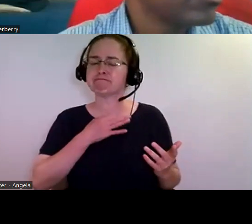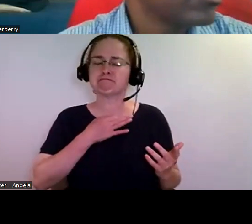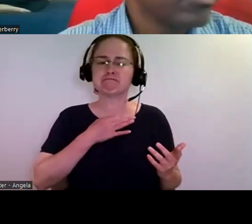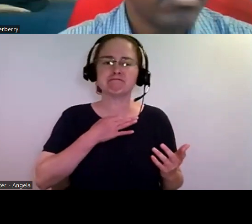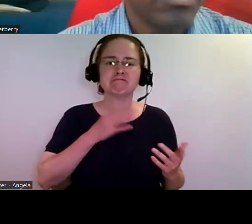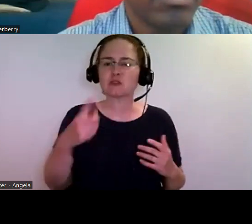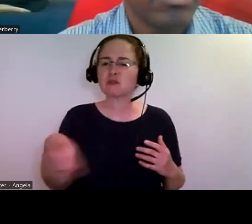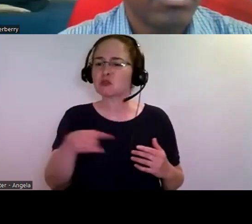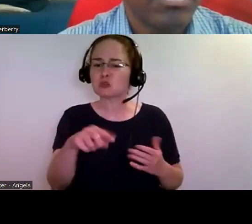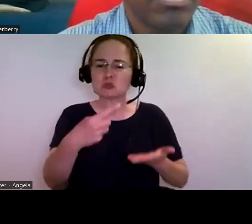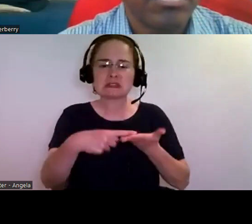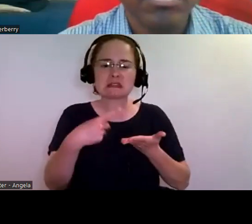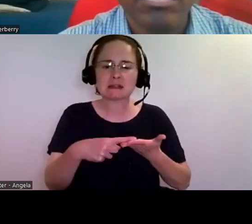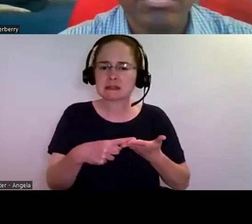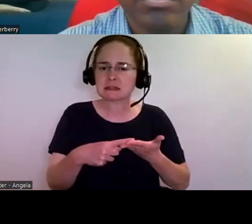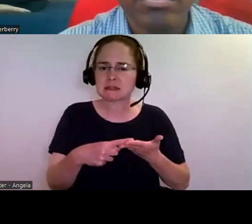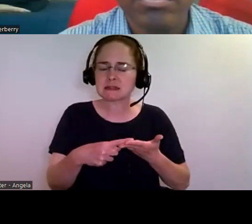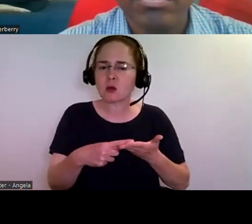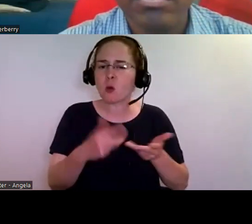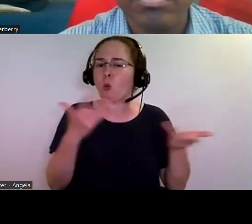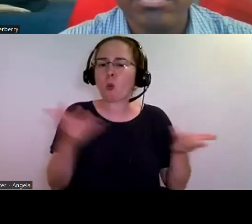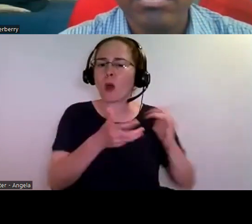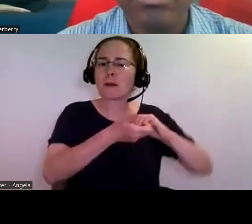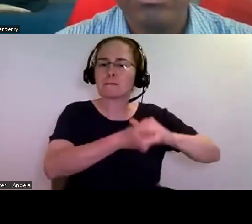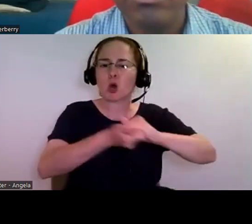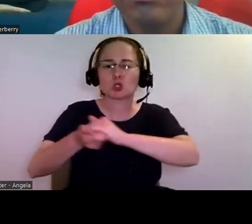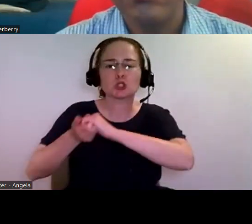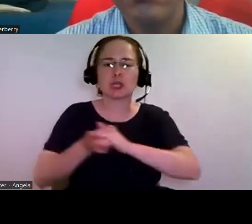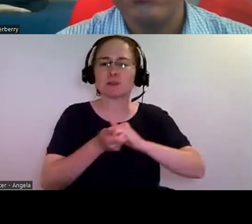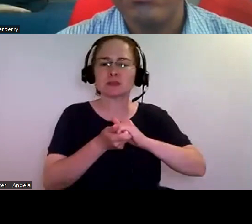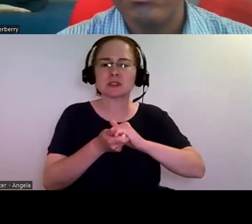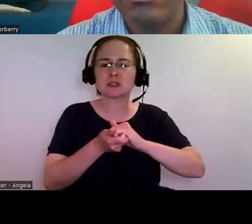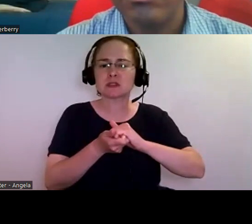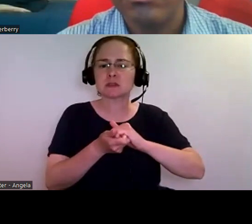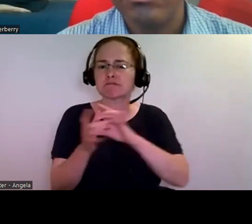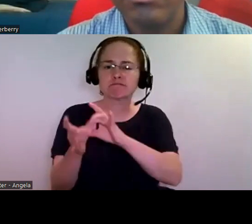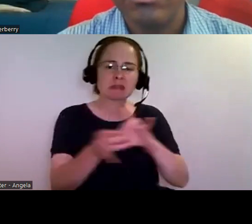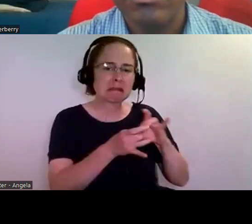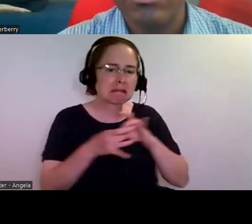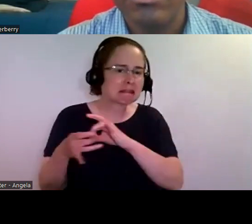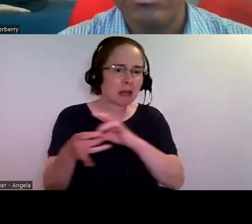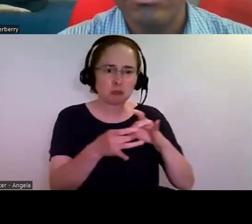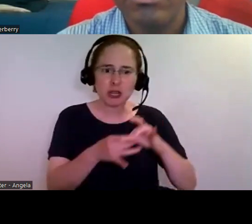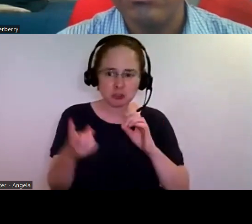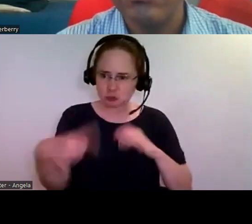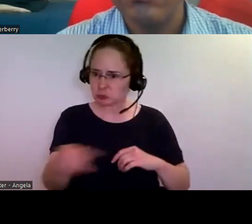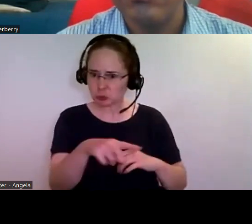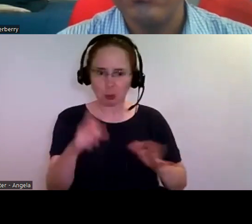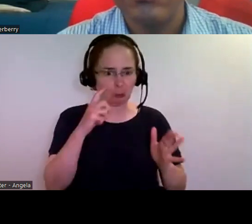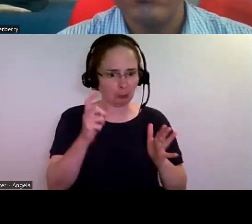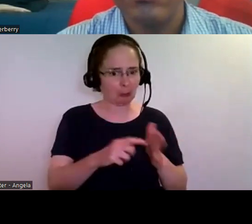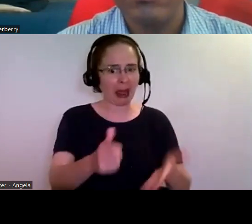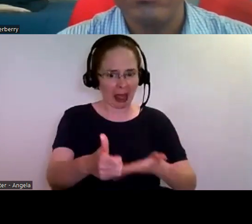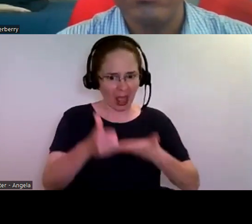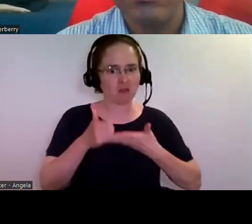you to discuss what partnerships or collaborations have you found to be helpful on your disability